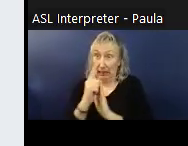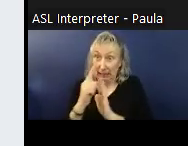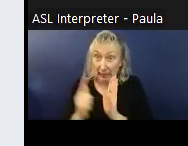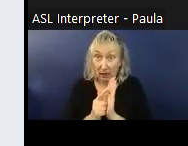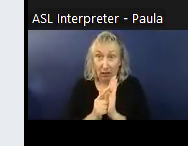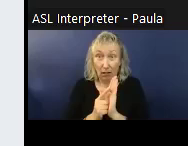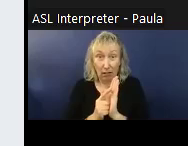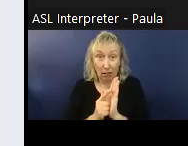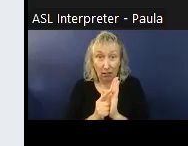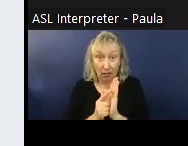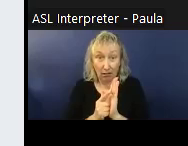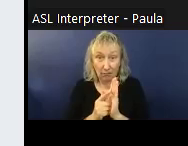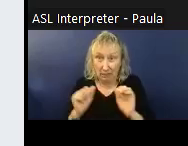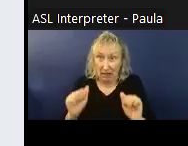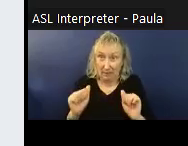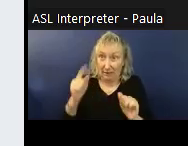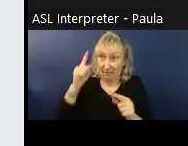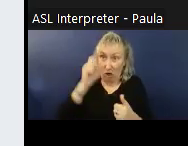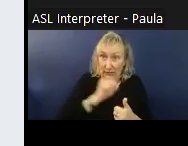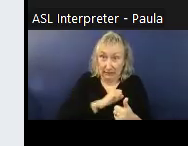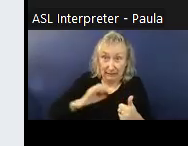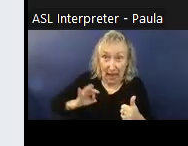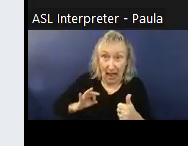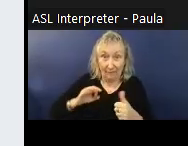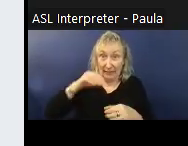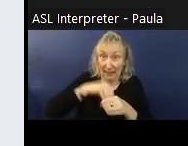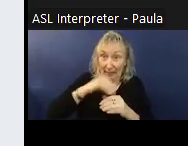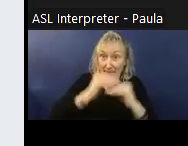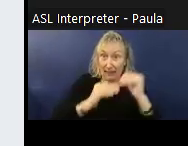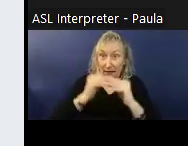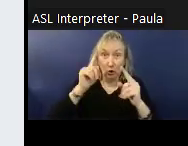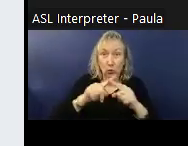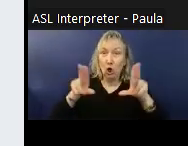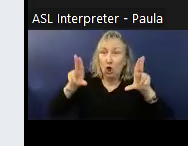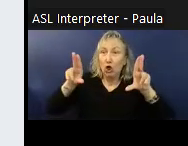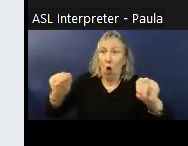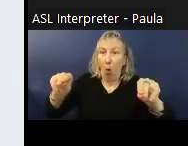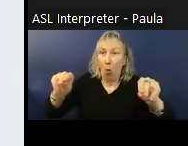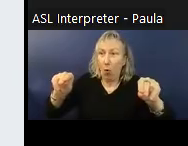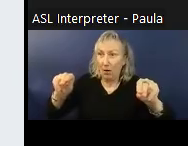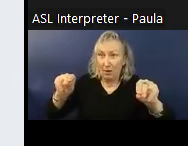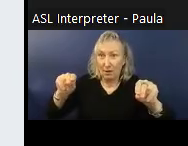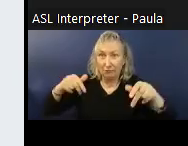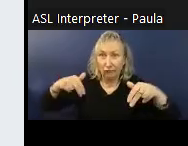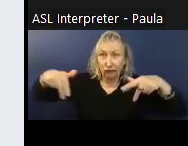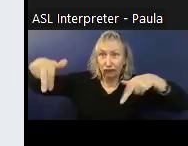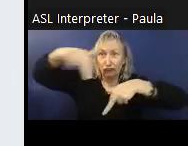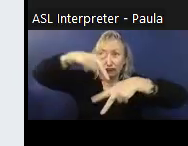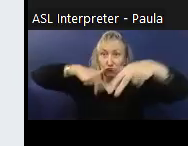the facility and, and staff in a facility to restrict the movements of an individual and to involuntary seclude them for public